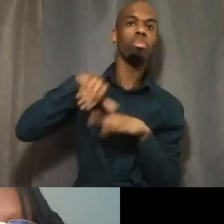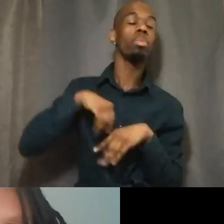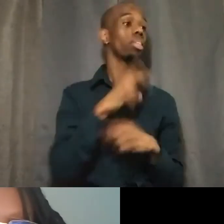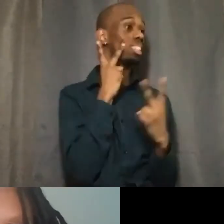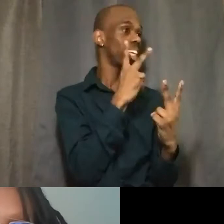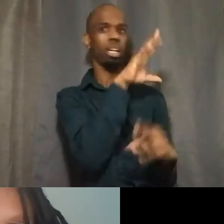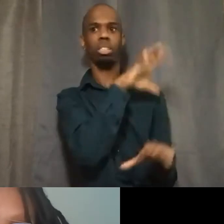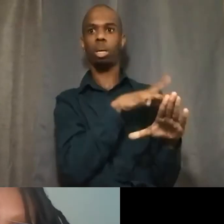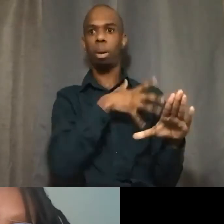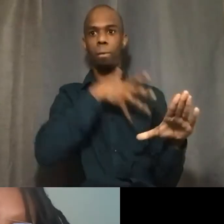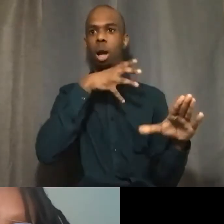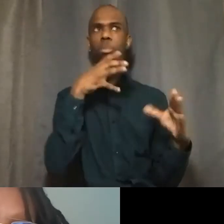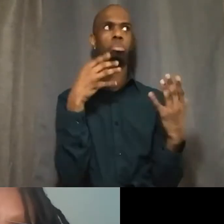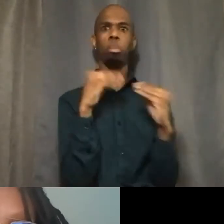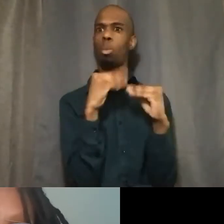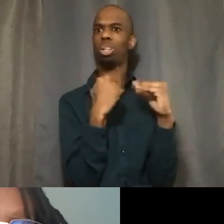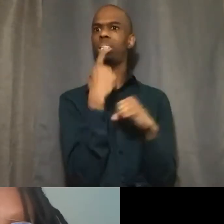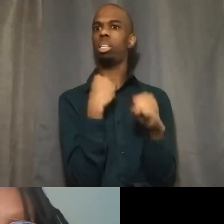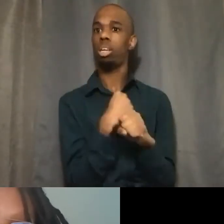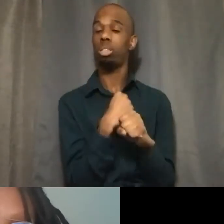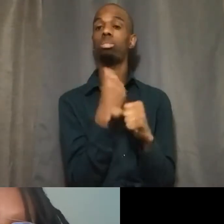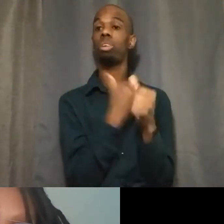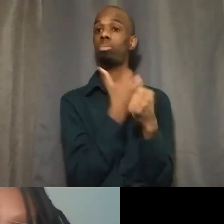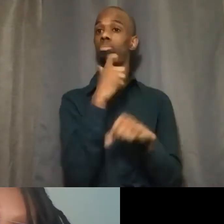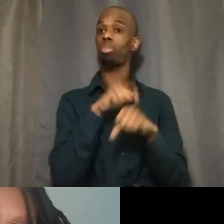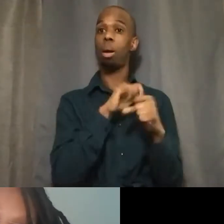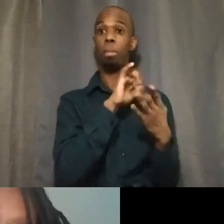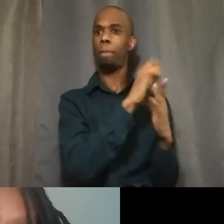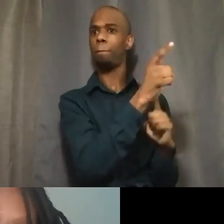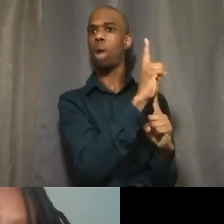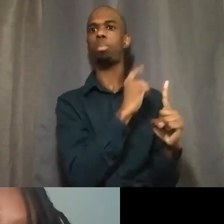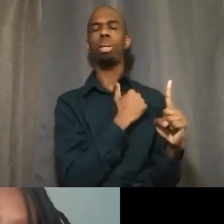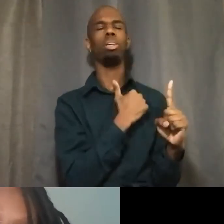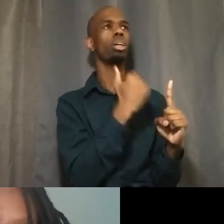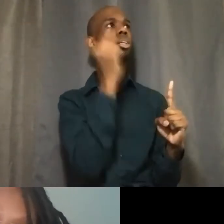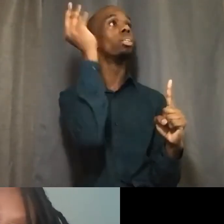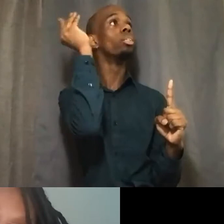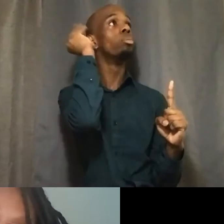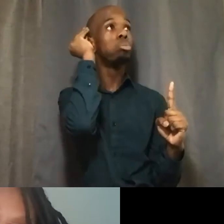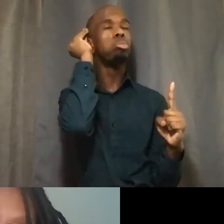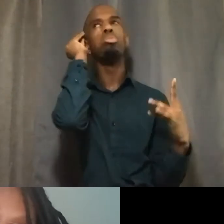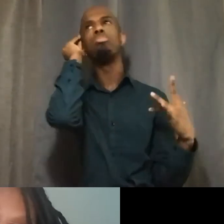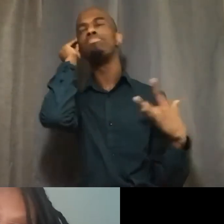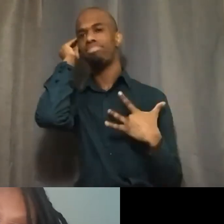And I'm glad that you were able to restore that relationship, that's beautiful.